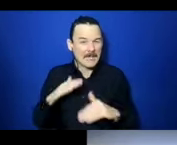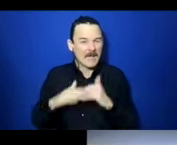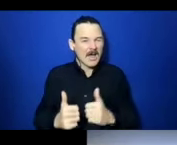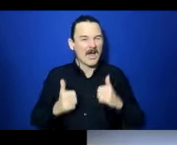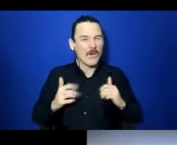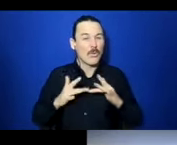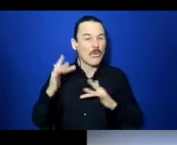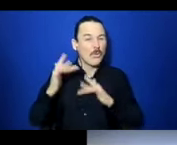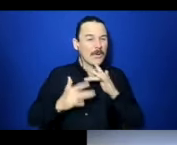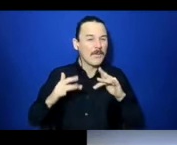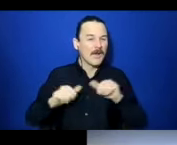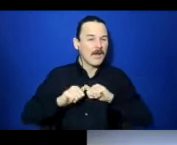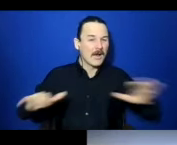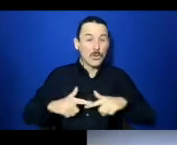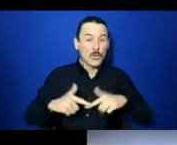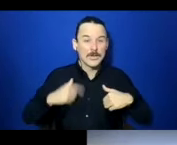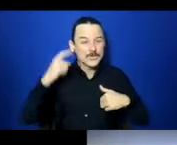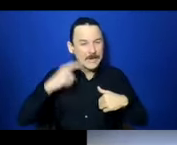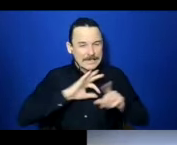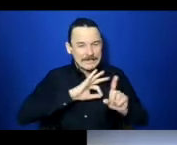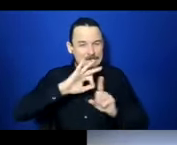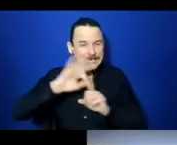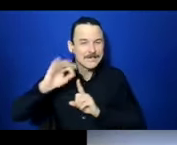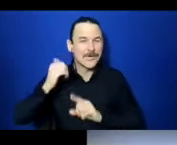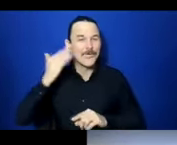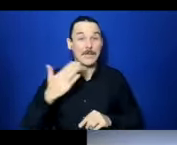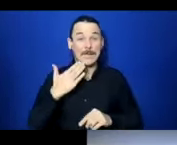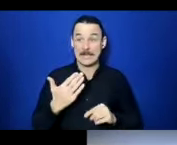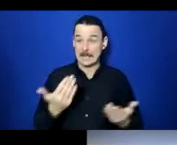so if you could give some feedback at the end of this webinar that would be fantastic.